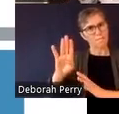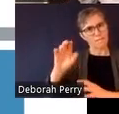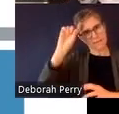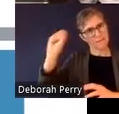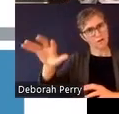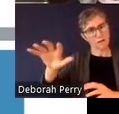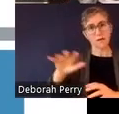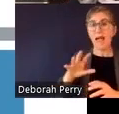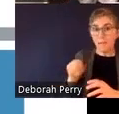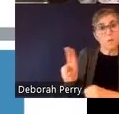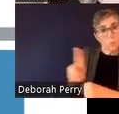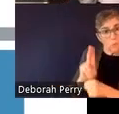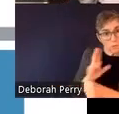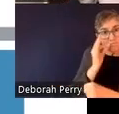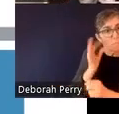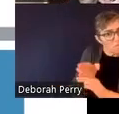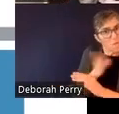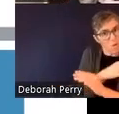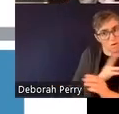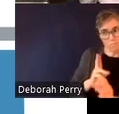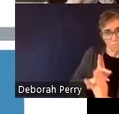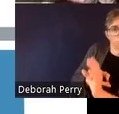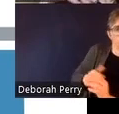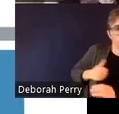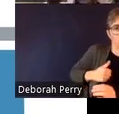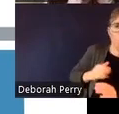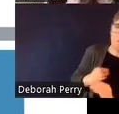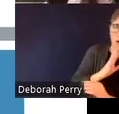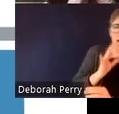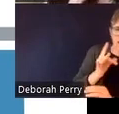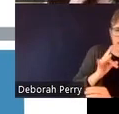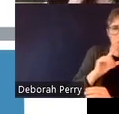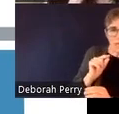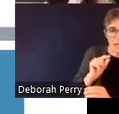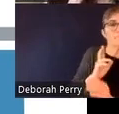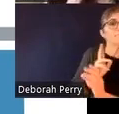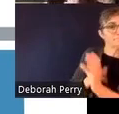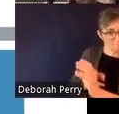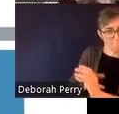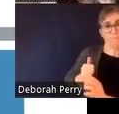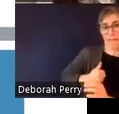enlisted – right, so before age 18-20 and they enlisted in the military at age 21 - over the